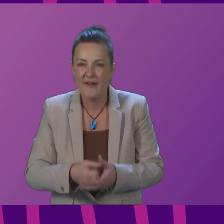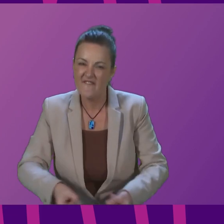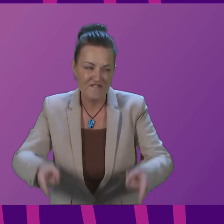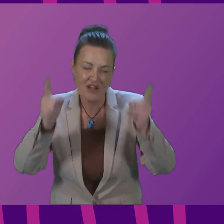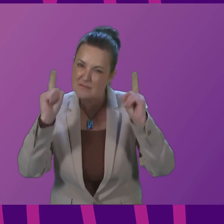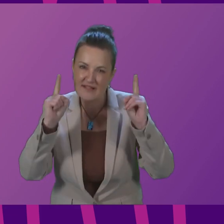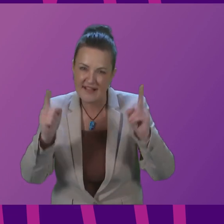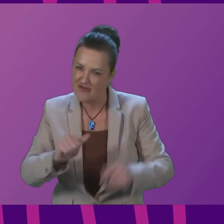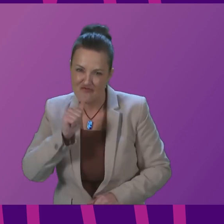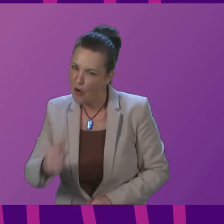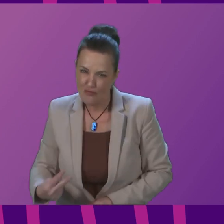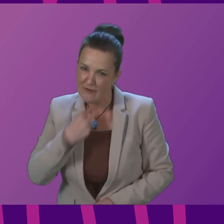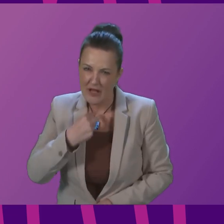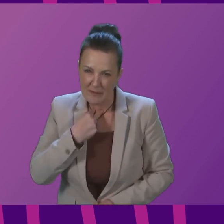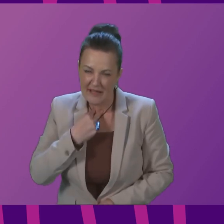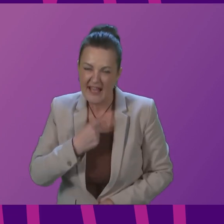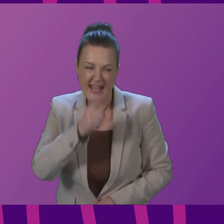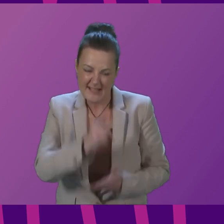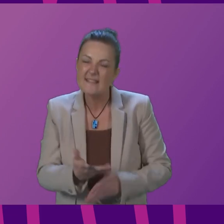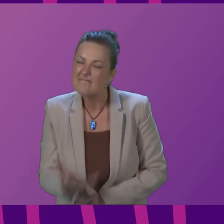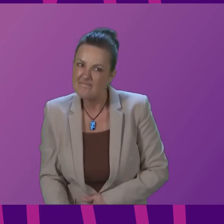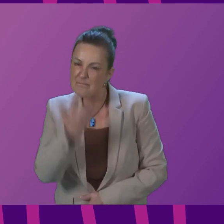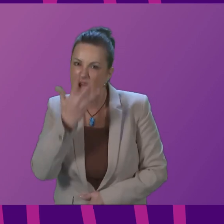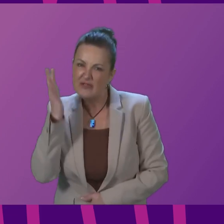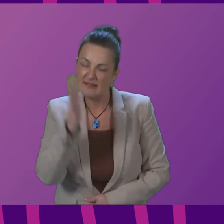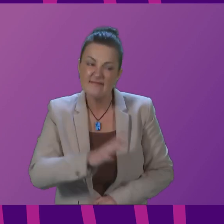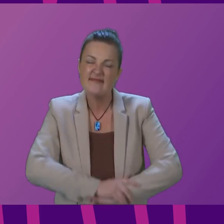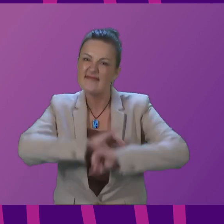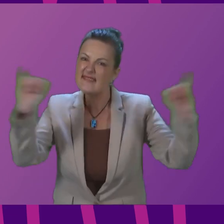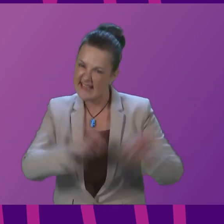is regrettable. It is not regrettable—it is absolutely scandalous.